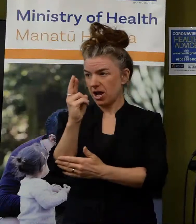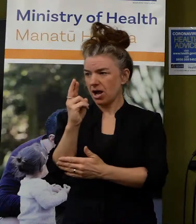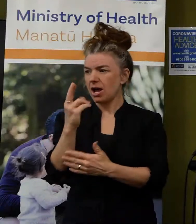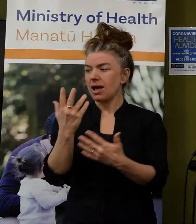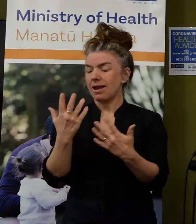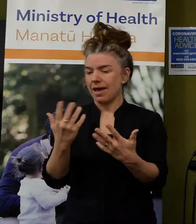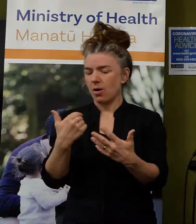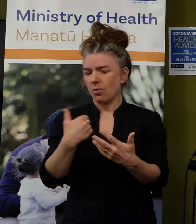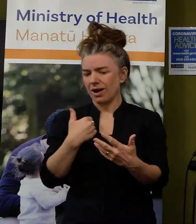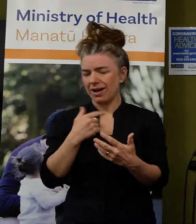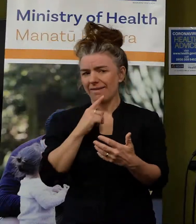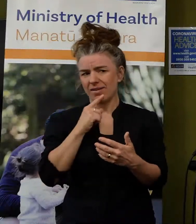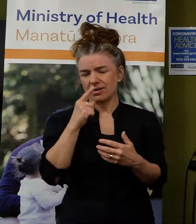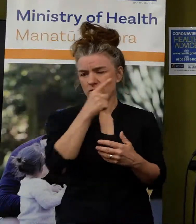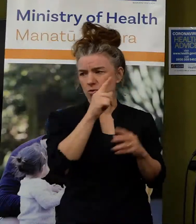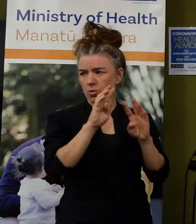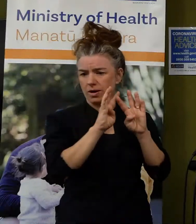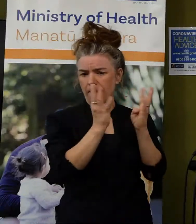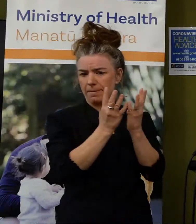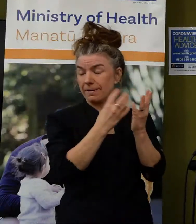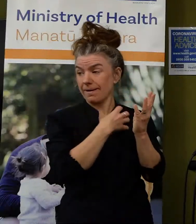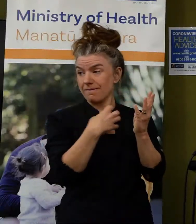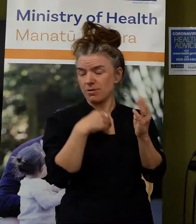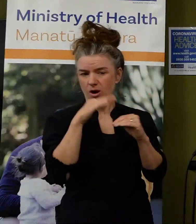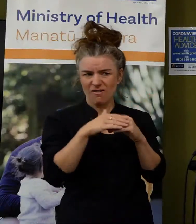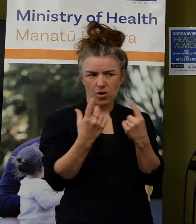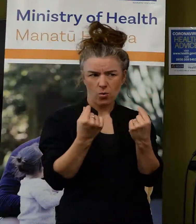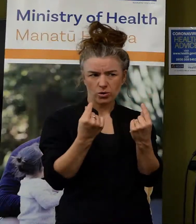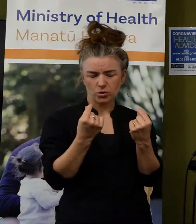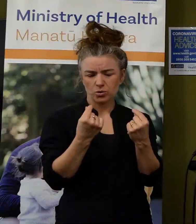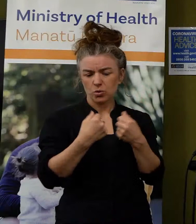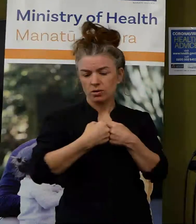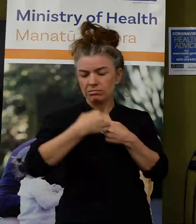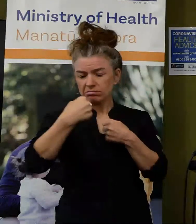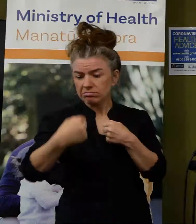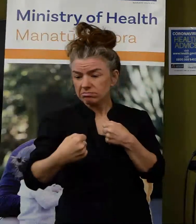to Cabinet about decisions for any extension